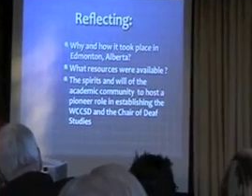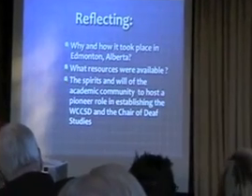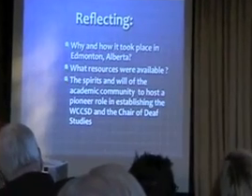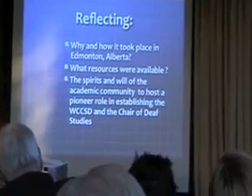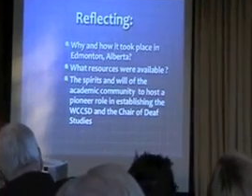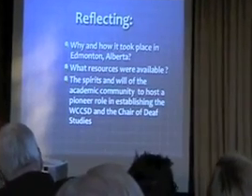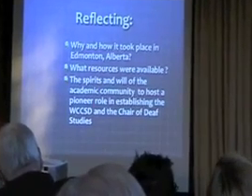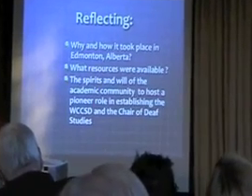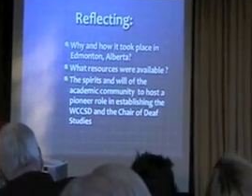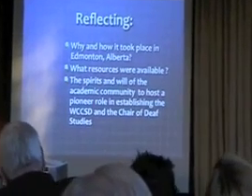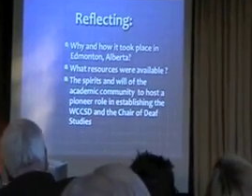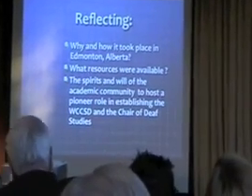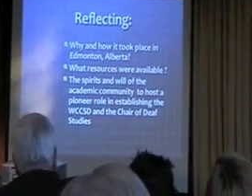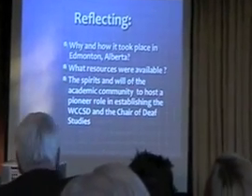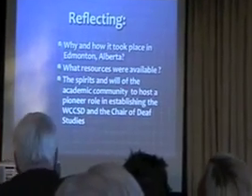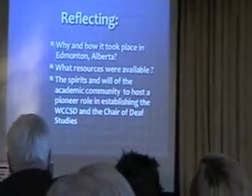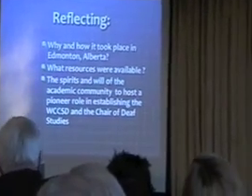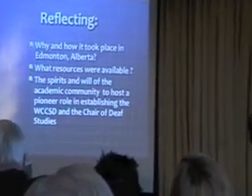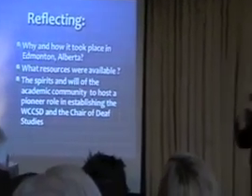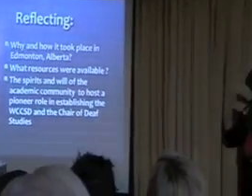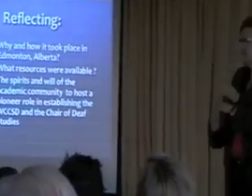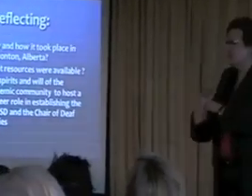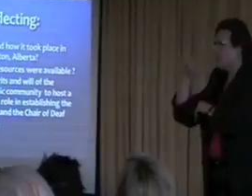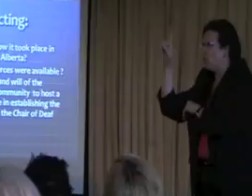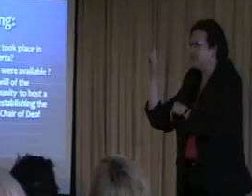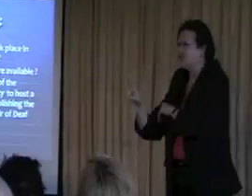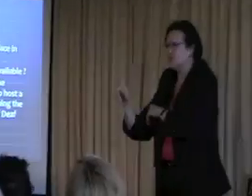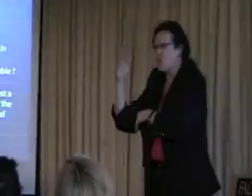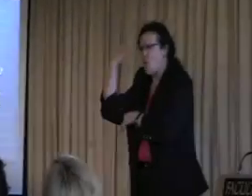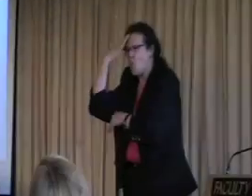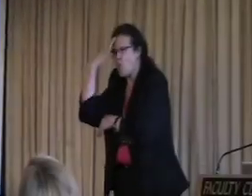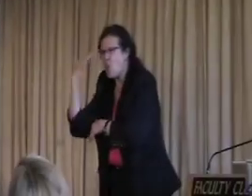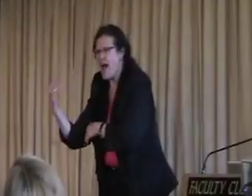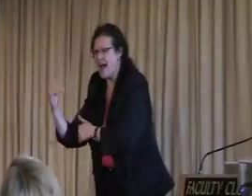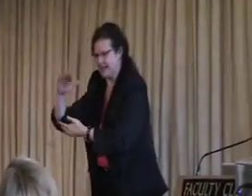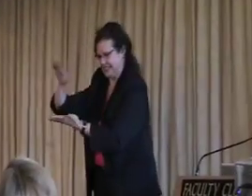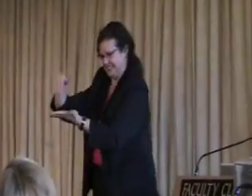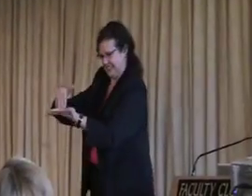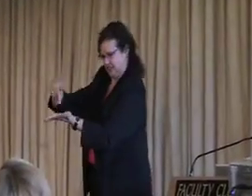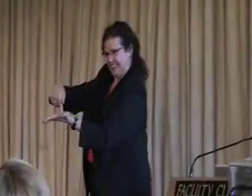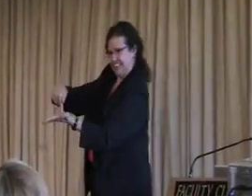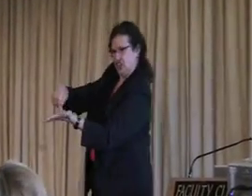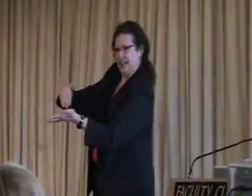As you're sitting here tonight in this moment of history, I want you to look back and think